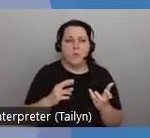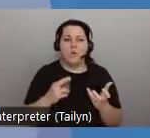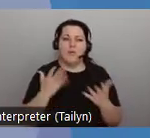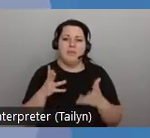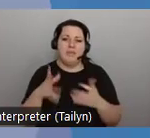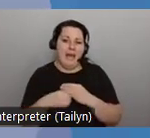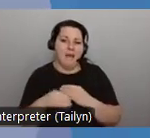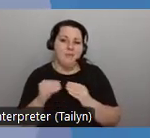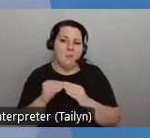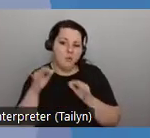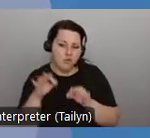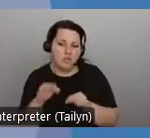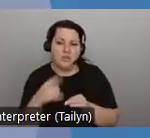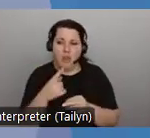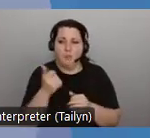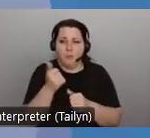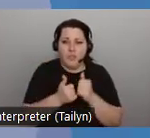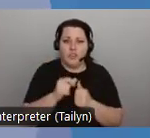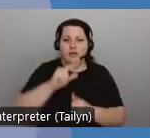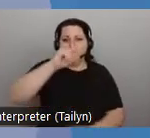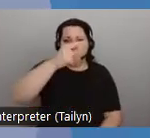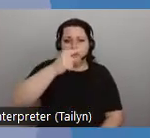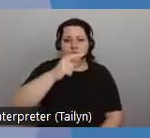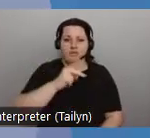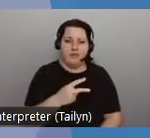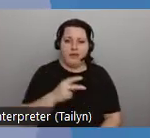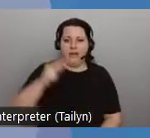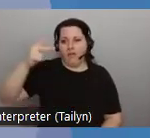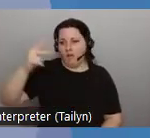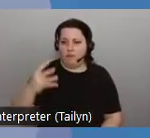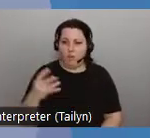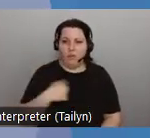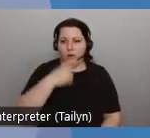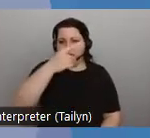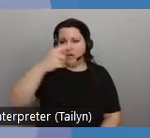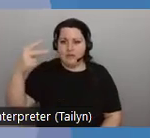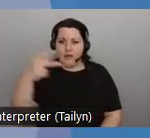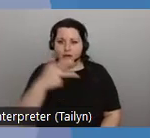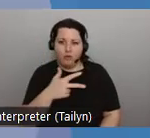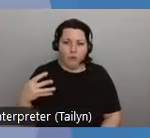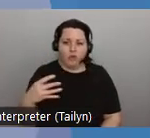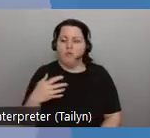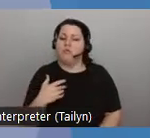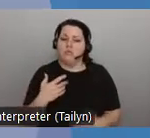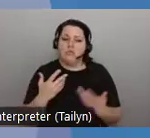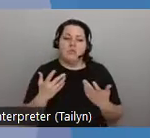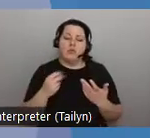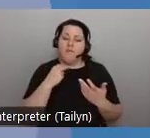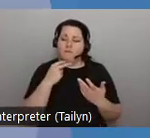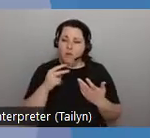read the order you intend them to or you might have to be using